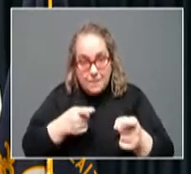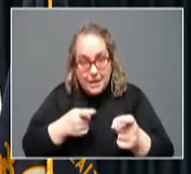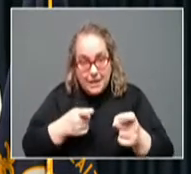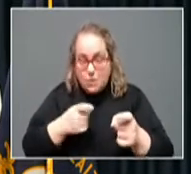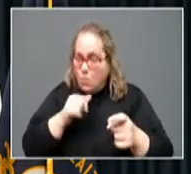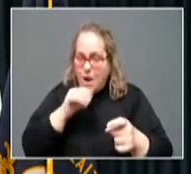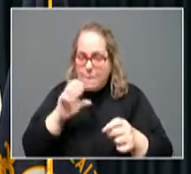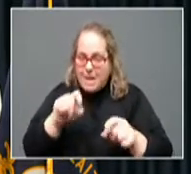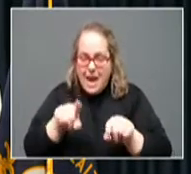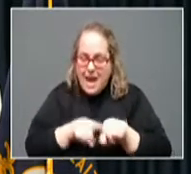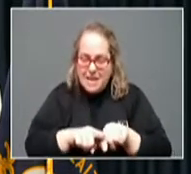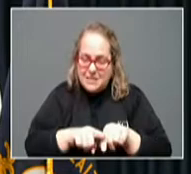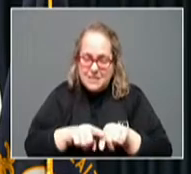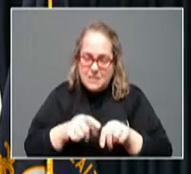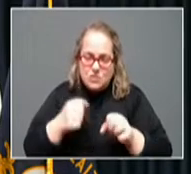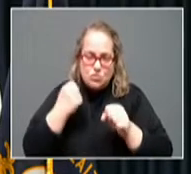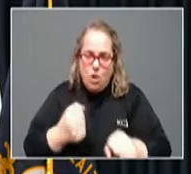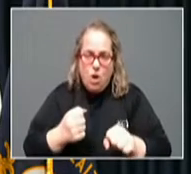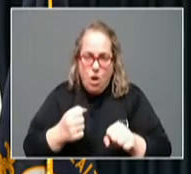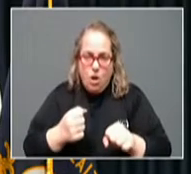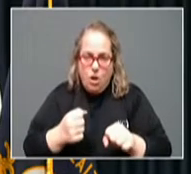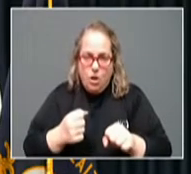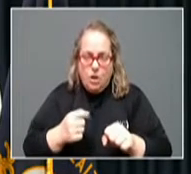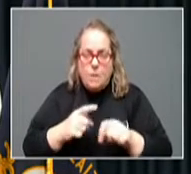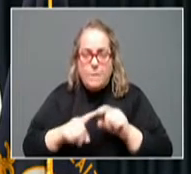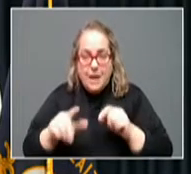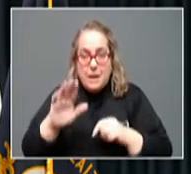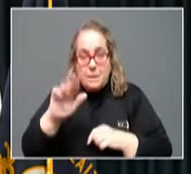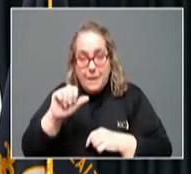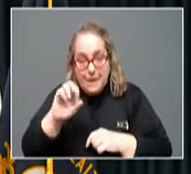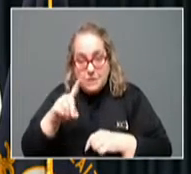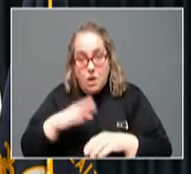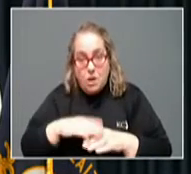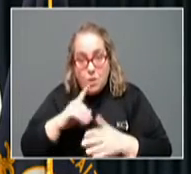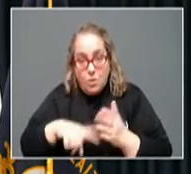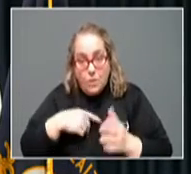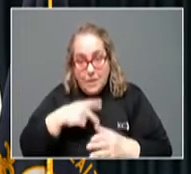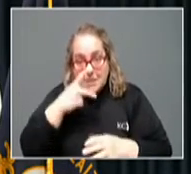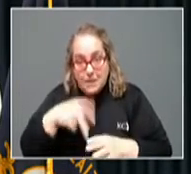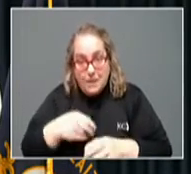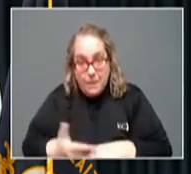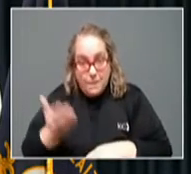week over week but based on what we have seen in the past with with some